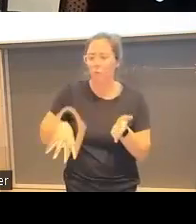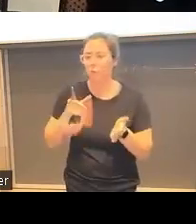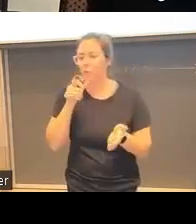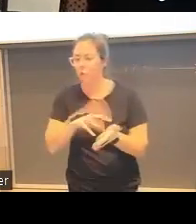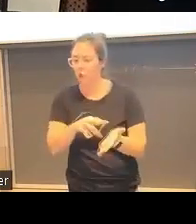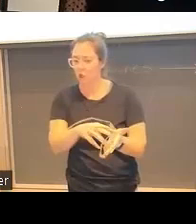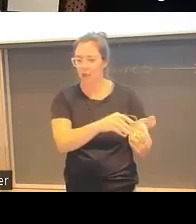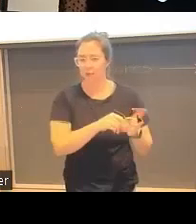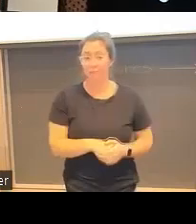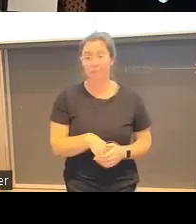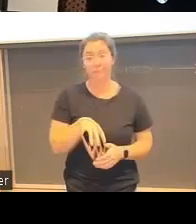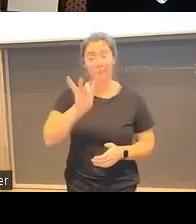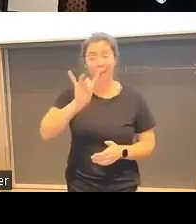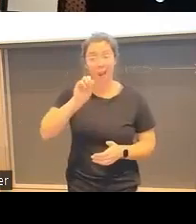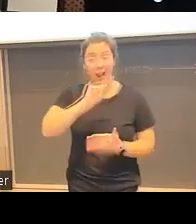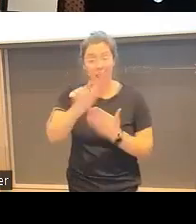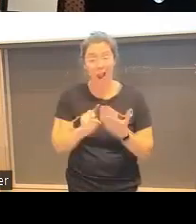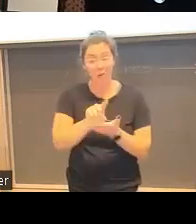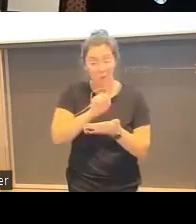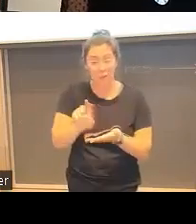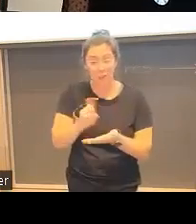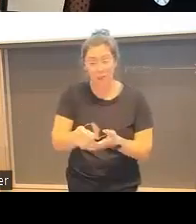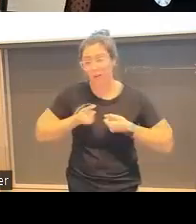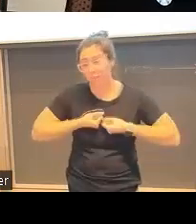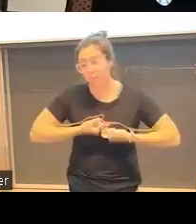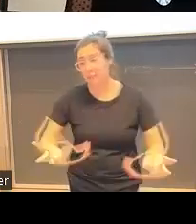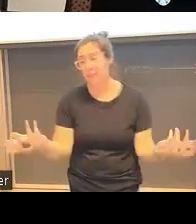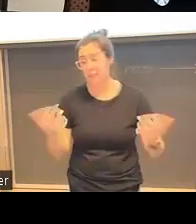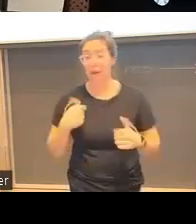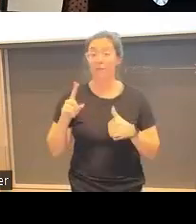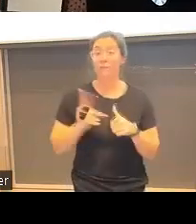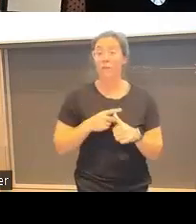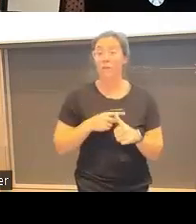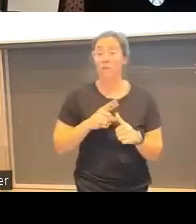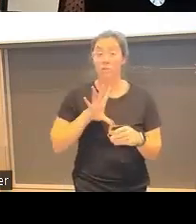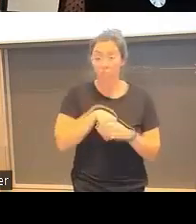working an 80-hour work week they are fatigued and when I first began they often didn't have access